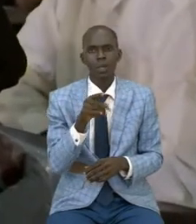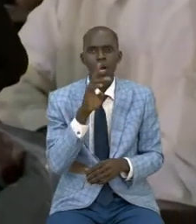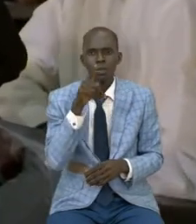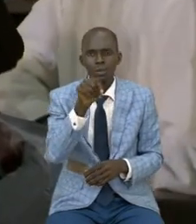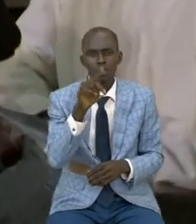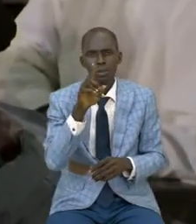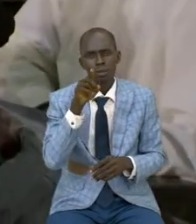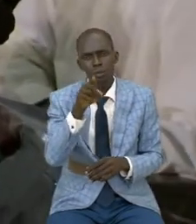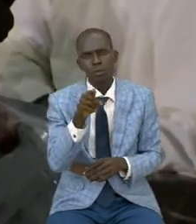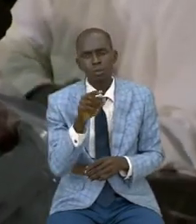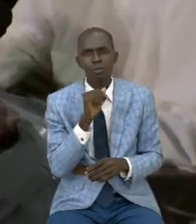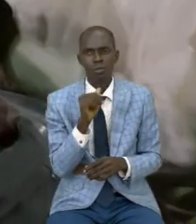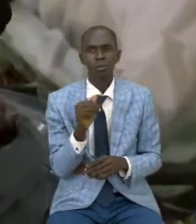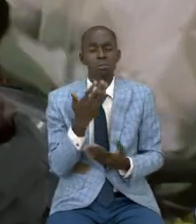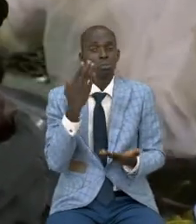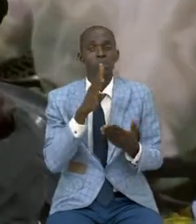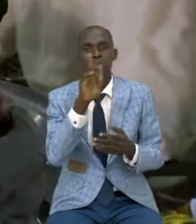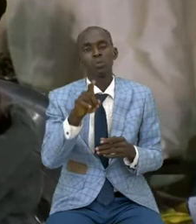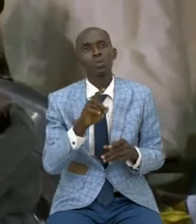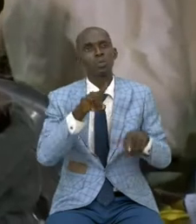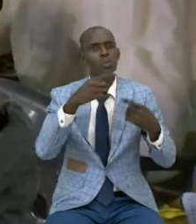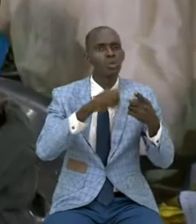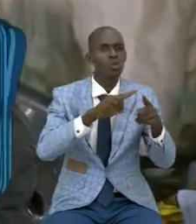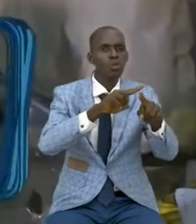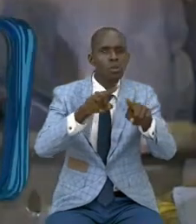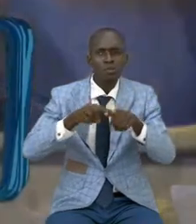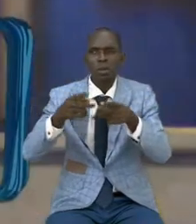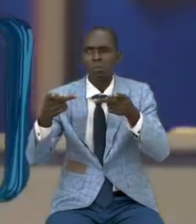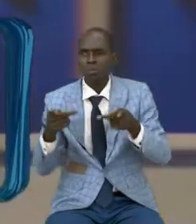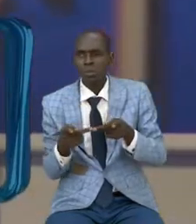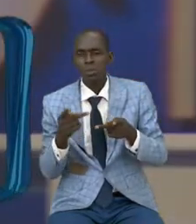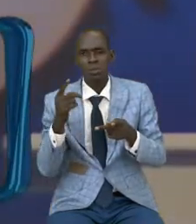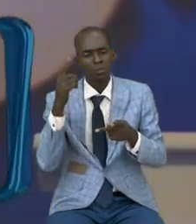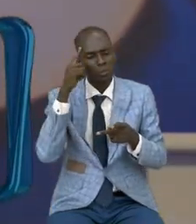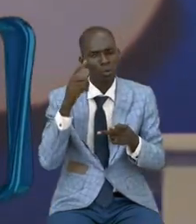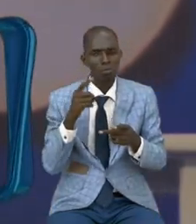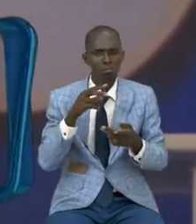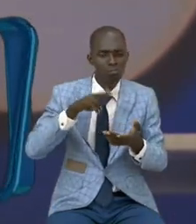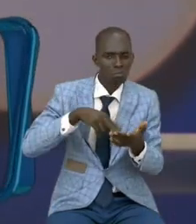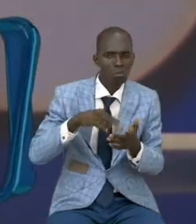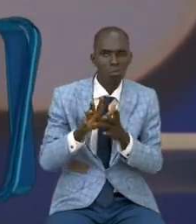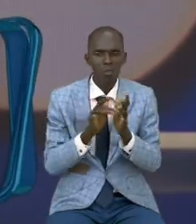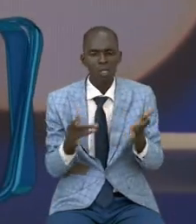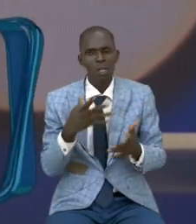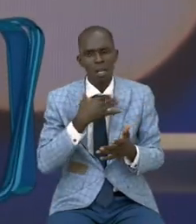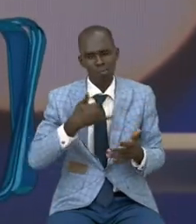going to meetings hearing bible hearing preachers and yet you are not sure am i saved am i not saved